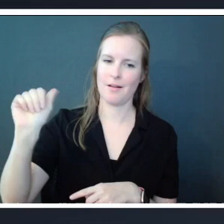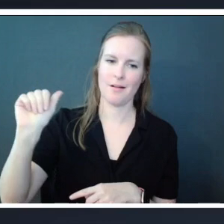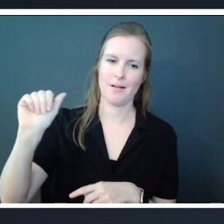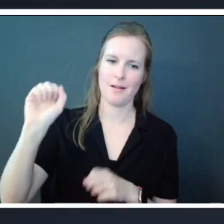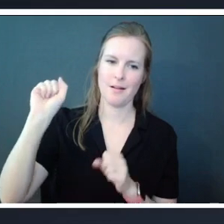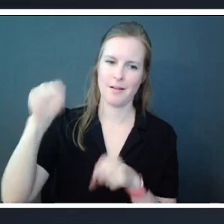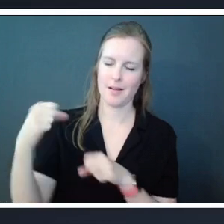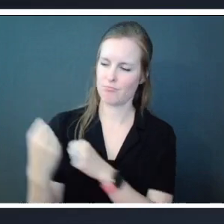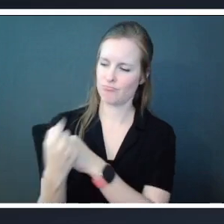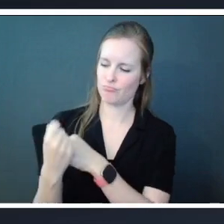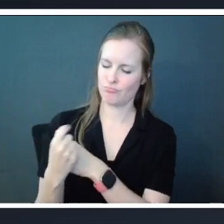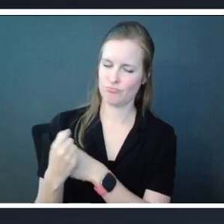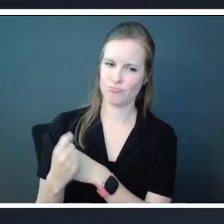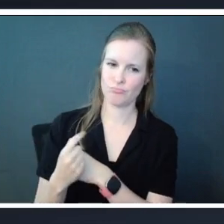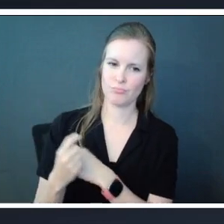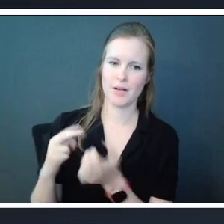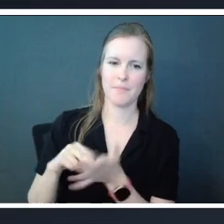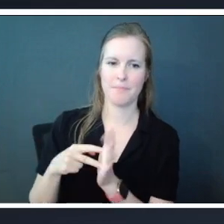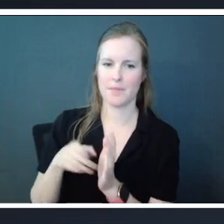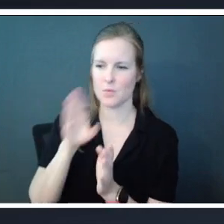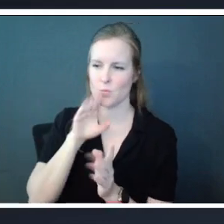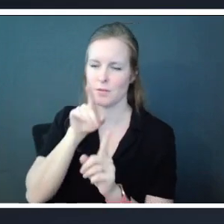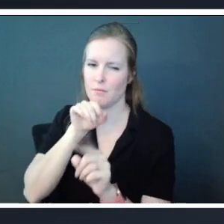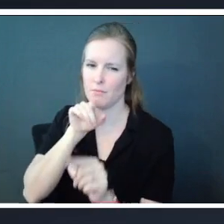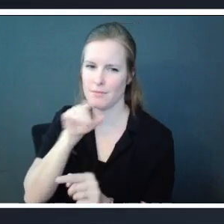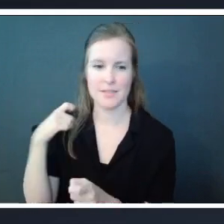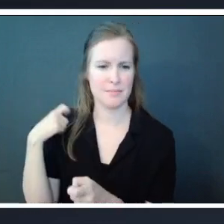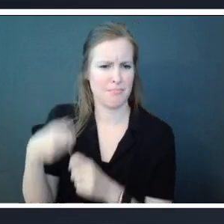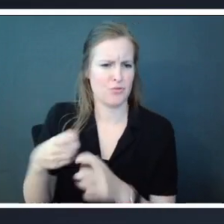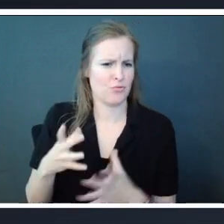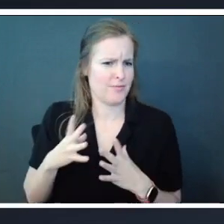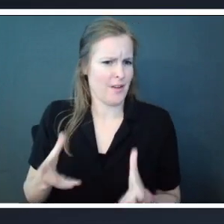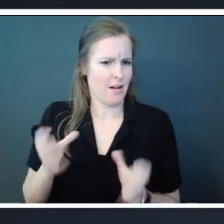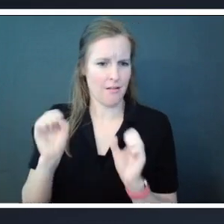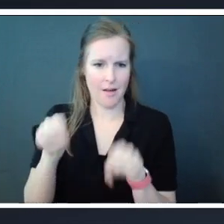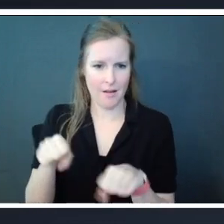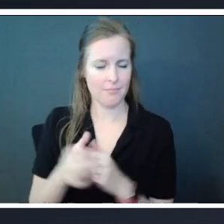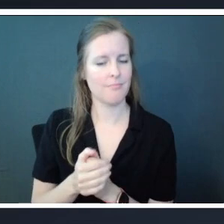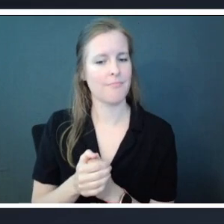questions if they prefer to ask them in Spanish and then coming soon, we will be doing audio